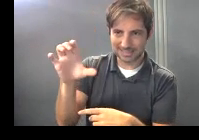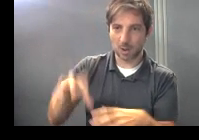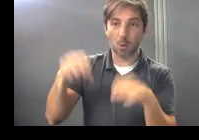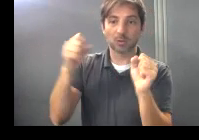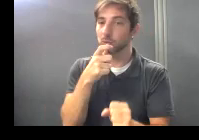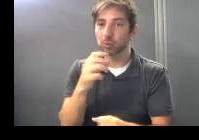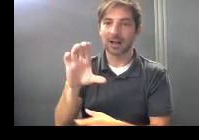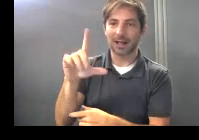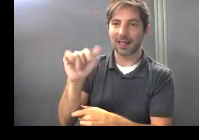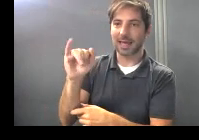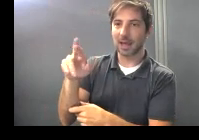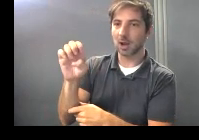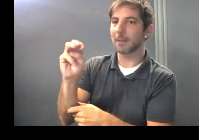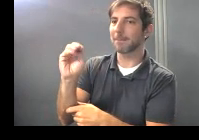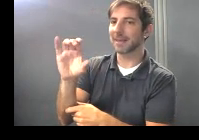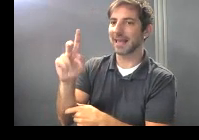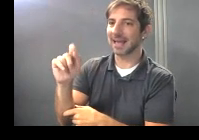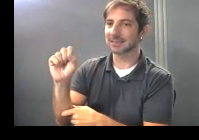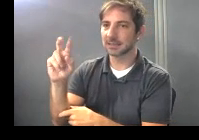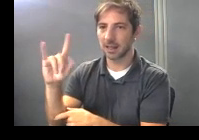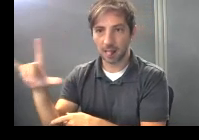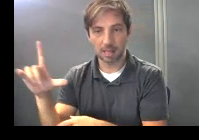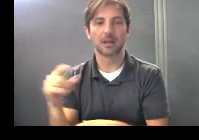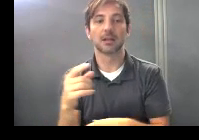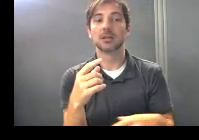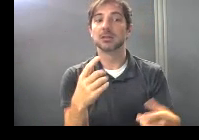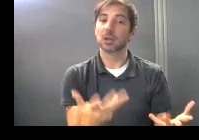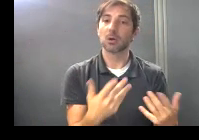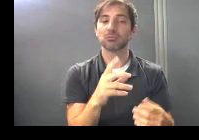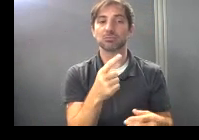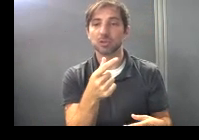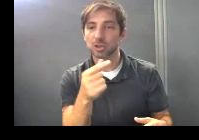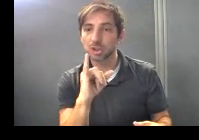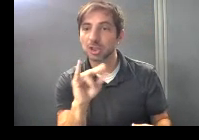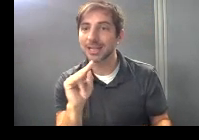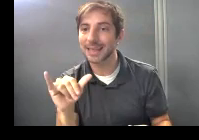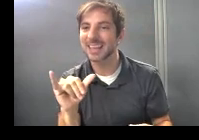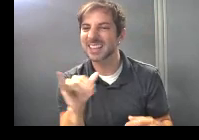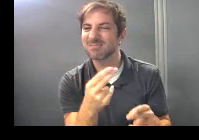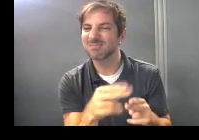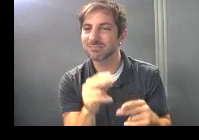I'M GLAD YOU ARE WITH US TODAY. I'M GOING TO TURN IT OVER TO YOU IF YOU ARE